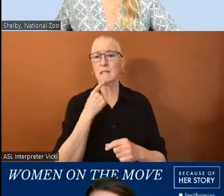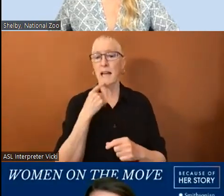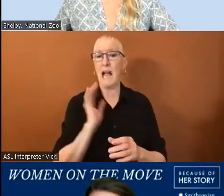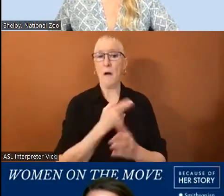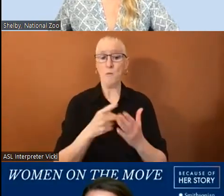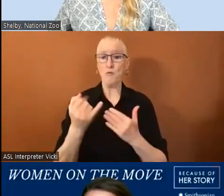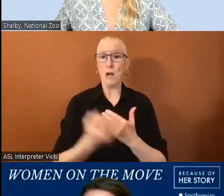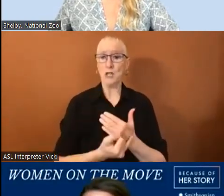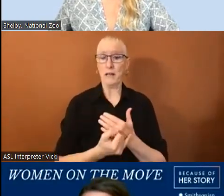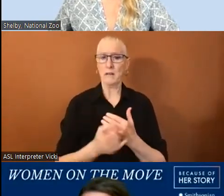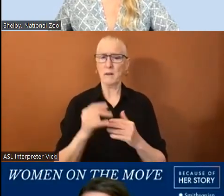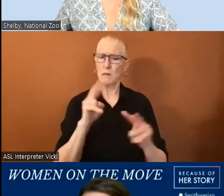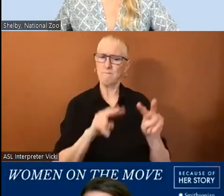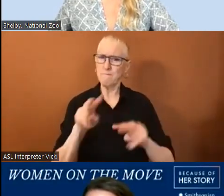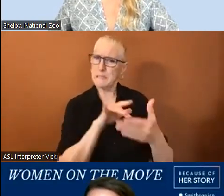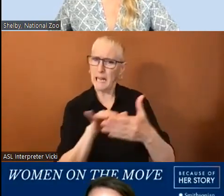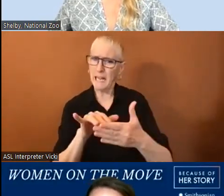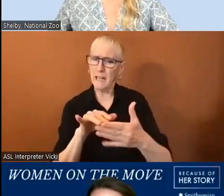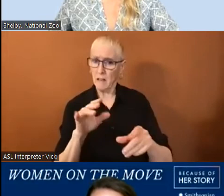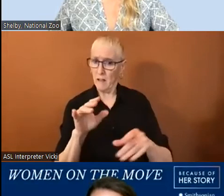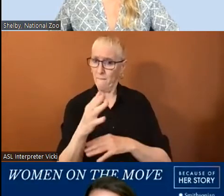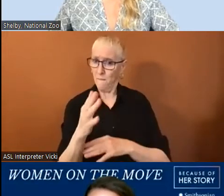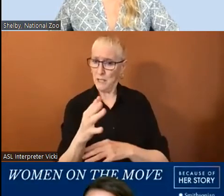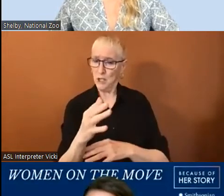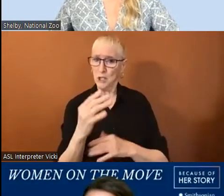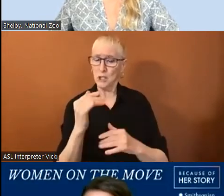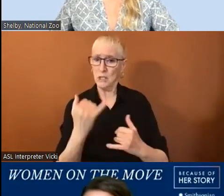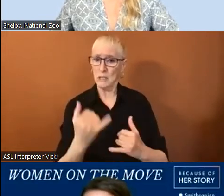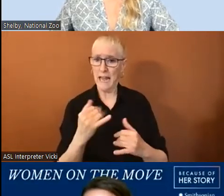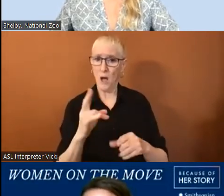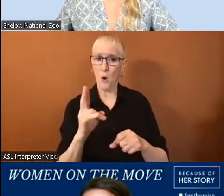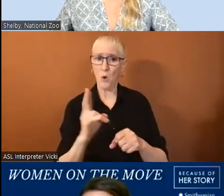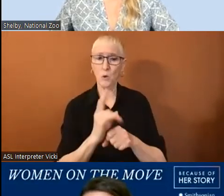is looking how the fish are, you know, using the habitat below where the dam was and now are they